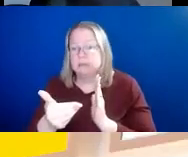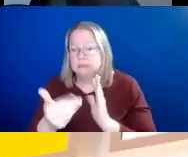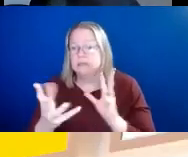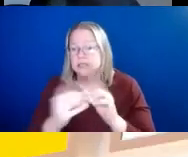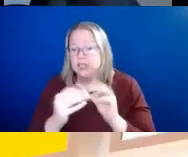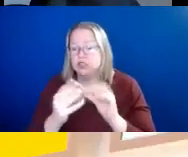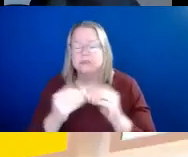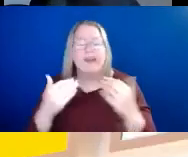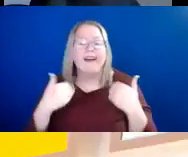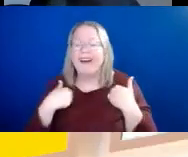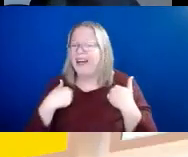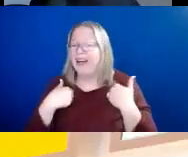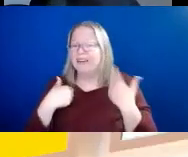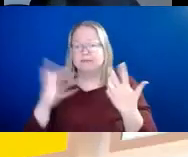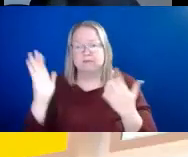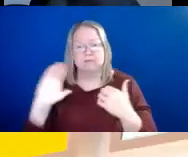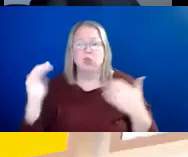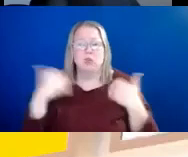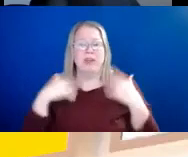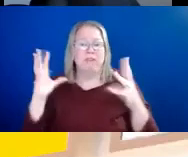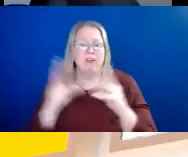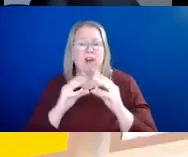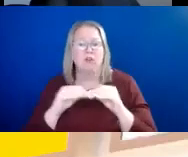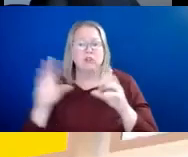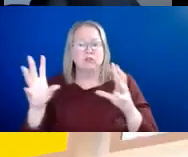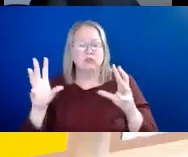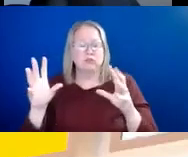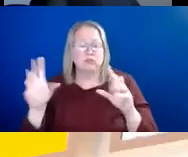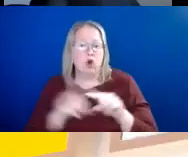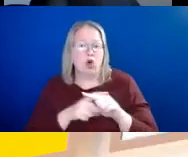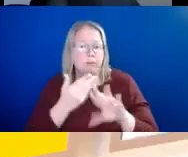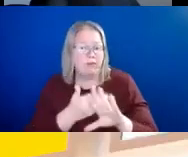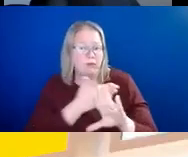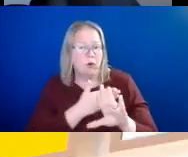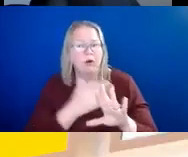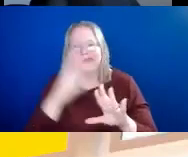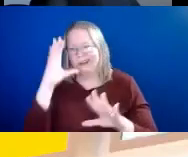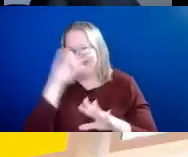12:53:02 , we used to have conference calls in advance now will just have zooms in advance.